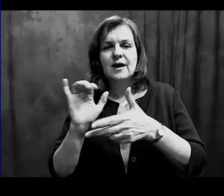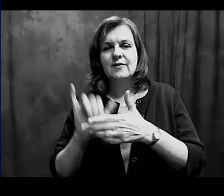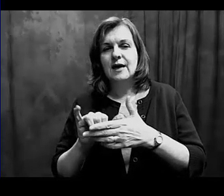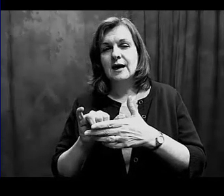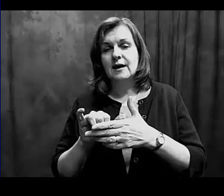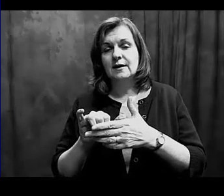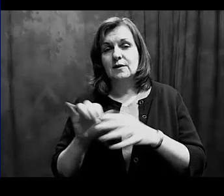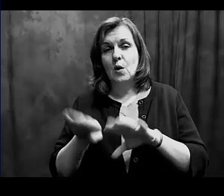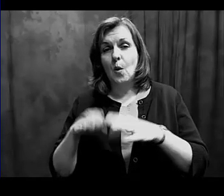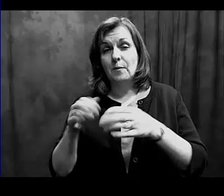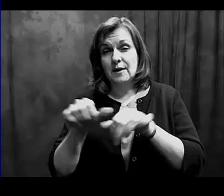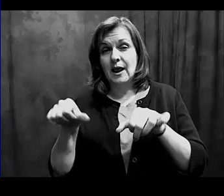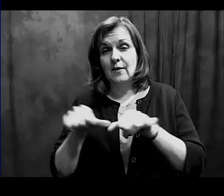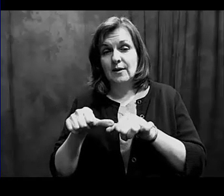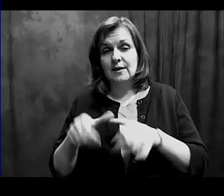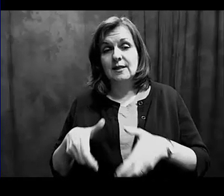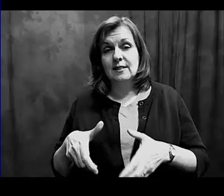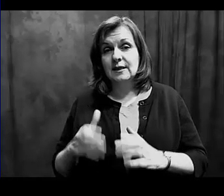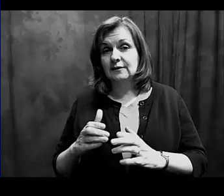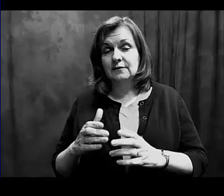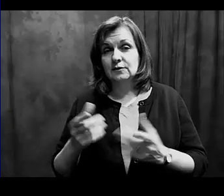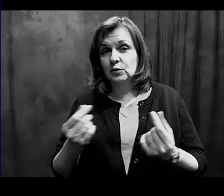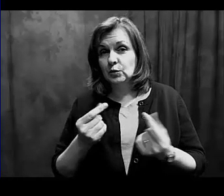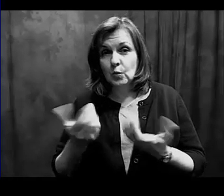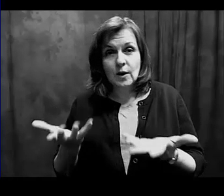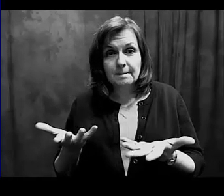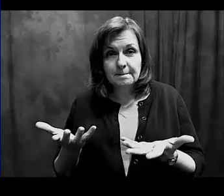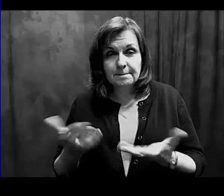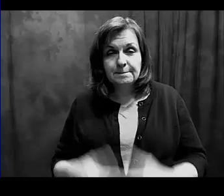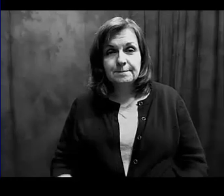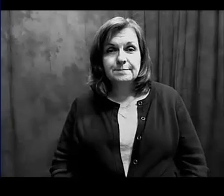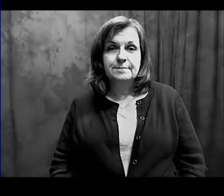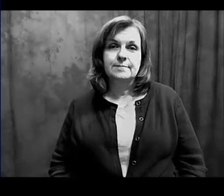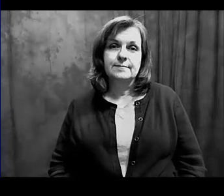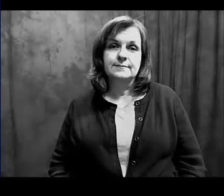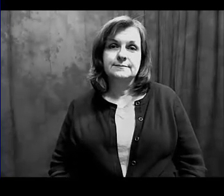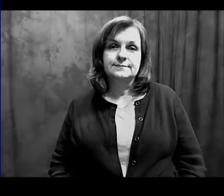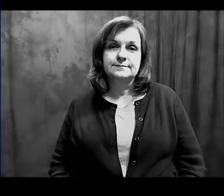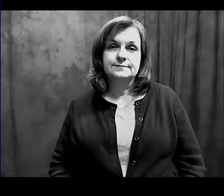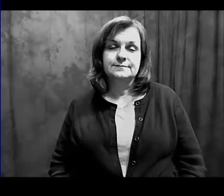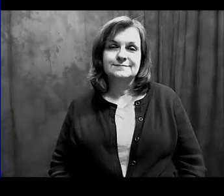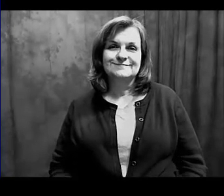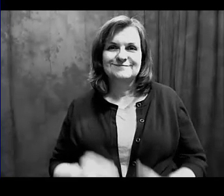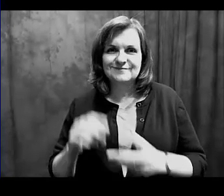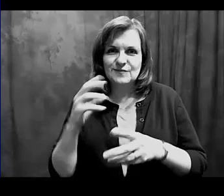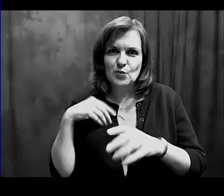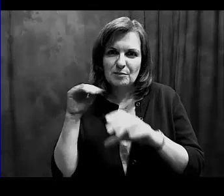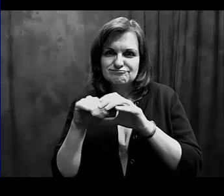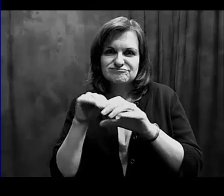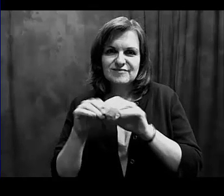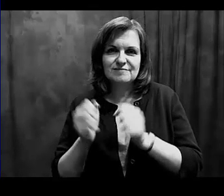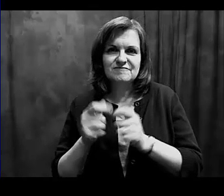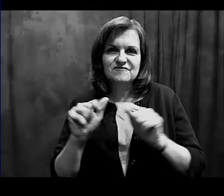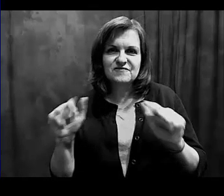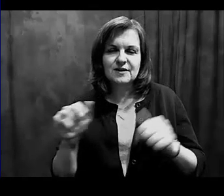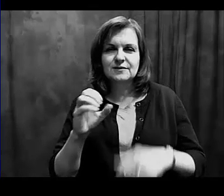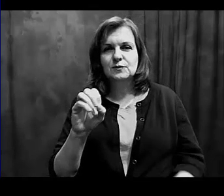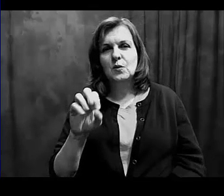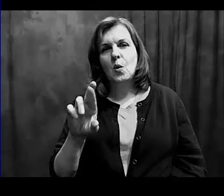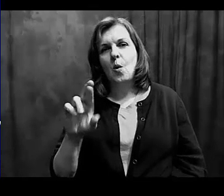is going to allow us room to do what?? we're going to add all kinds of organs now